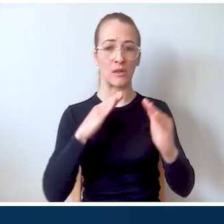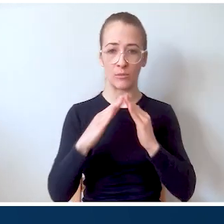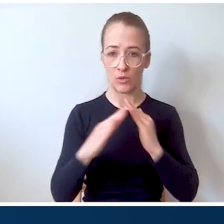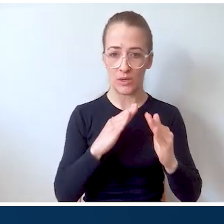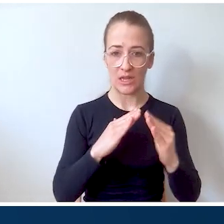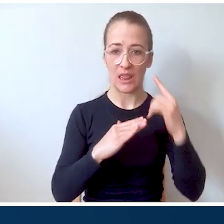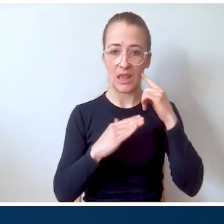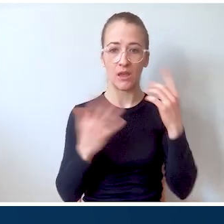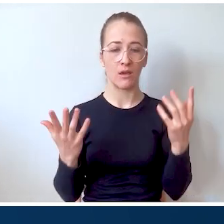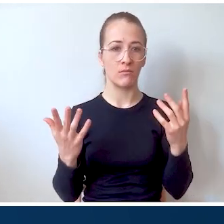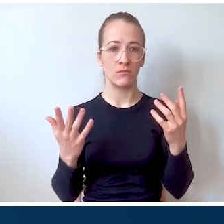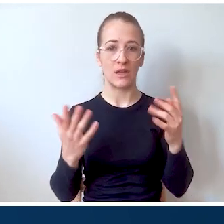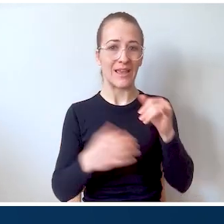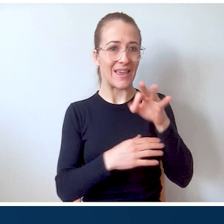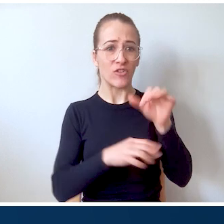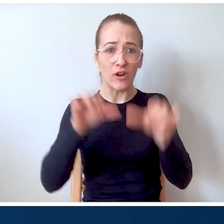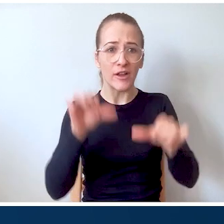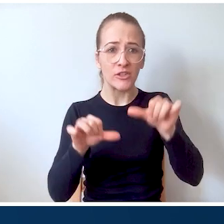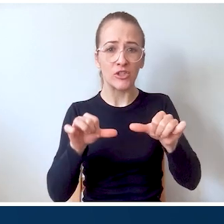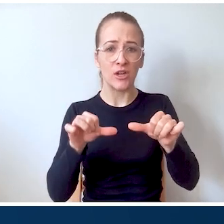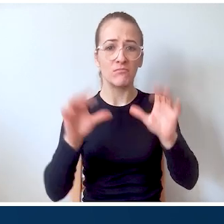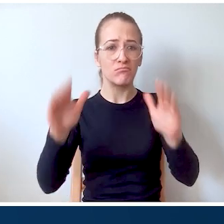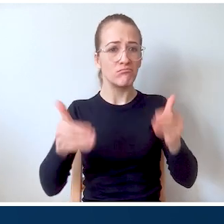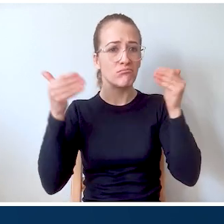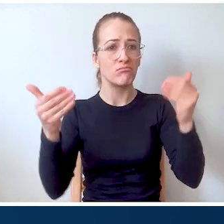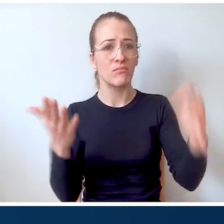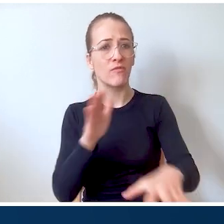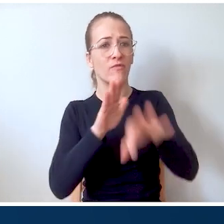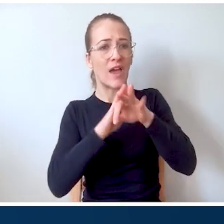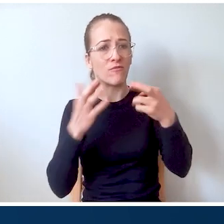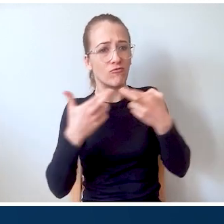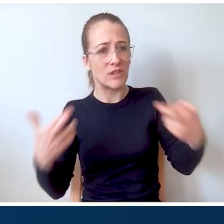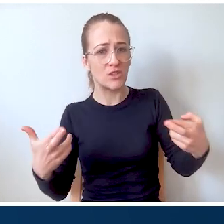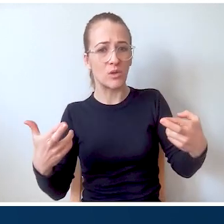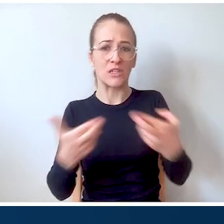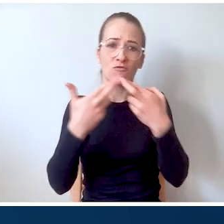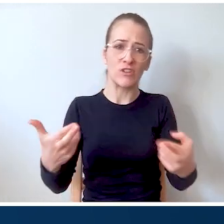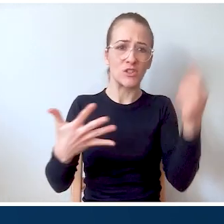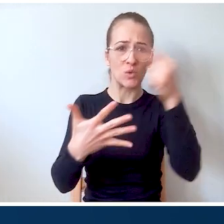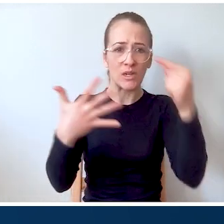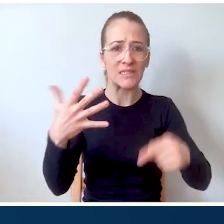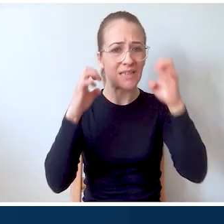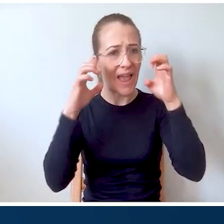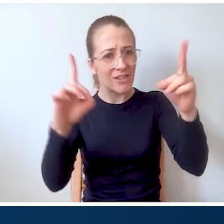think, "Well, if you're unsure, find some resources. Here are some resources, educate yourself."